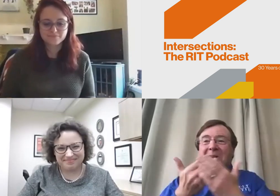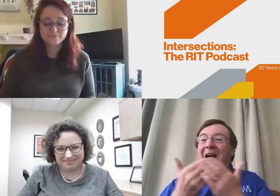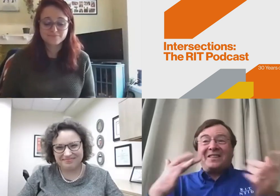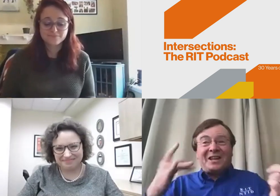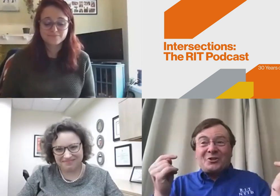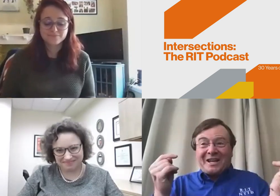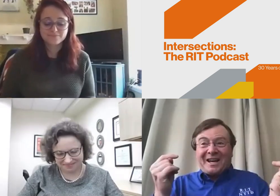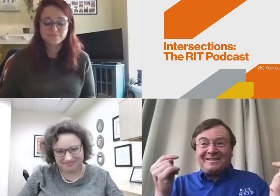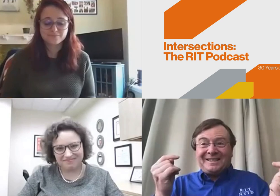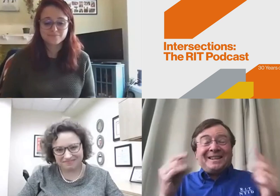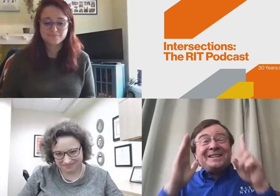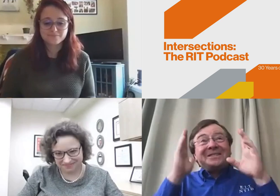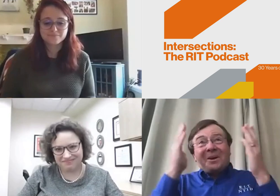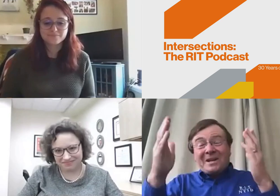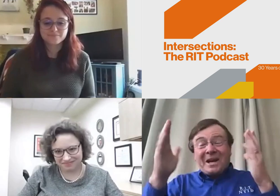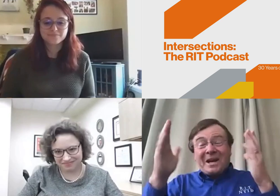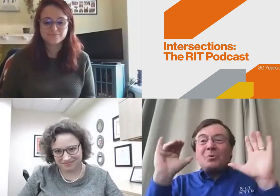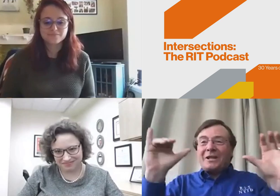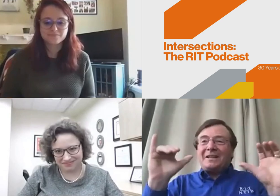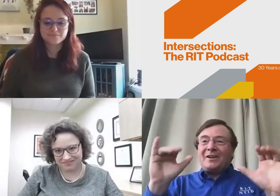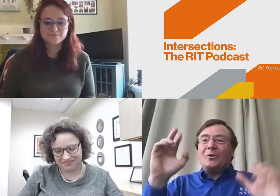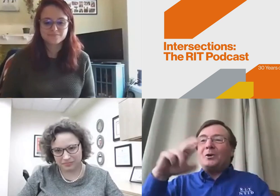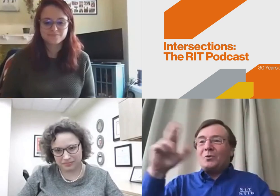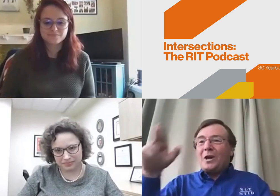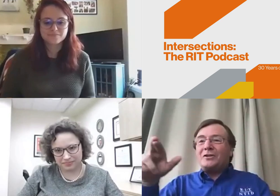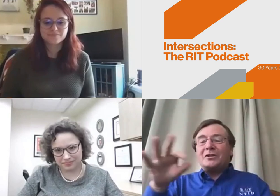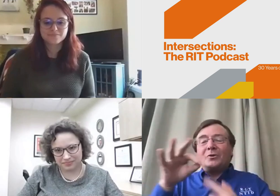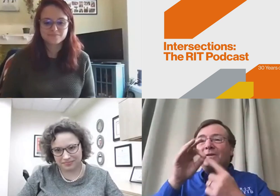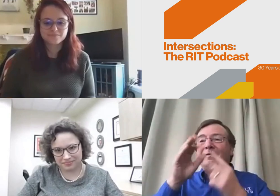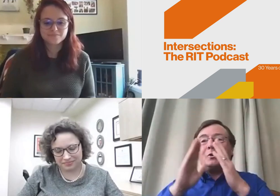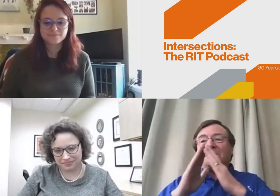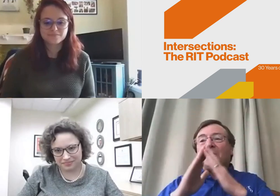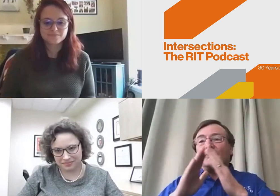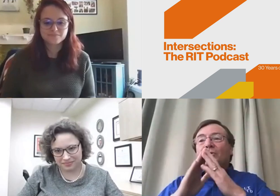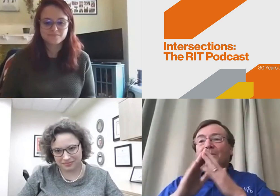We're not there yet, someday we'll get there, but Rochester is a very special community,